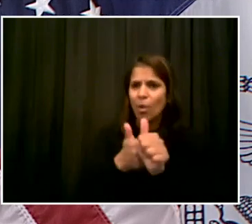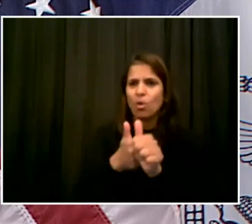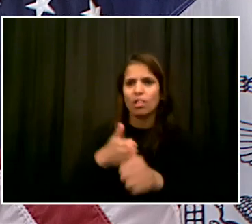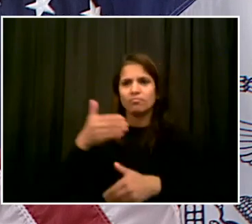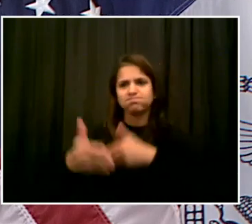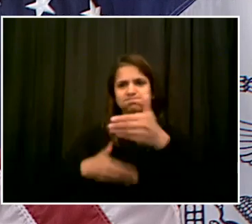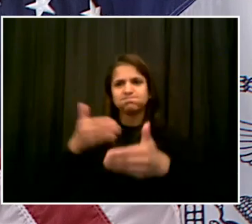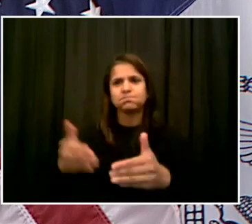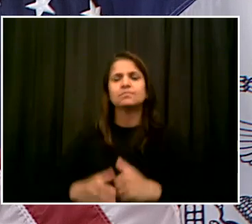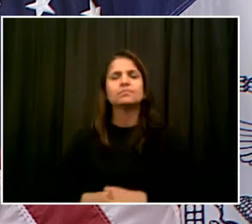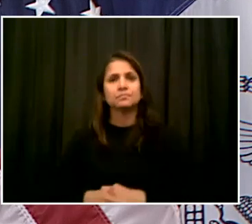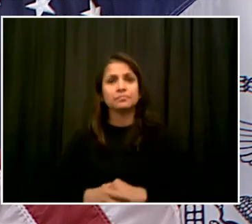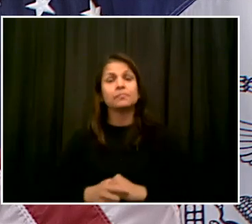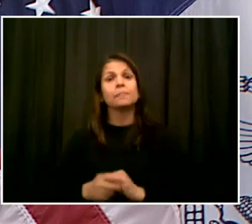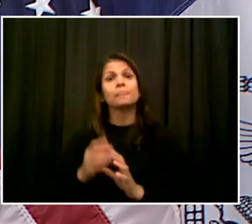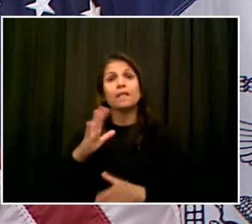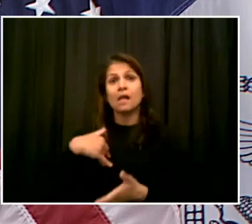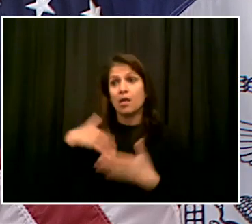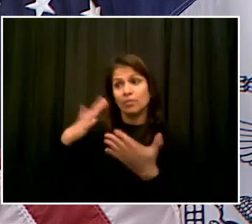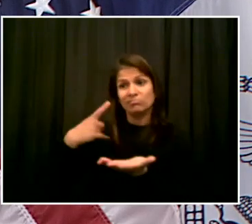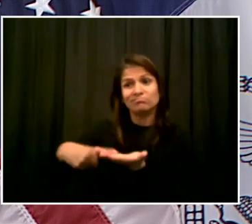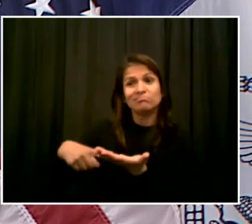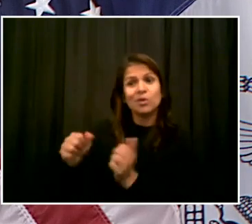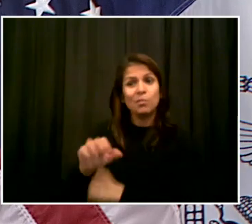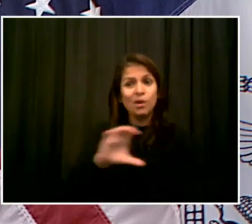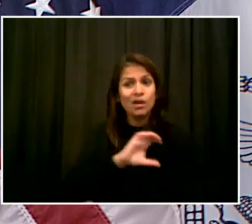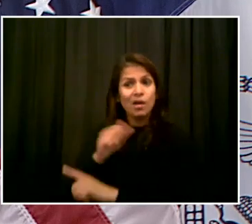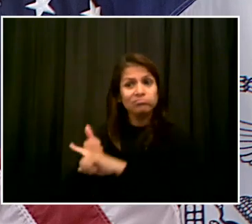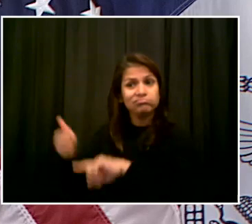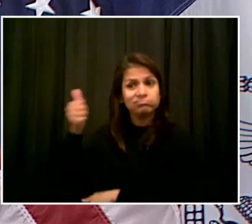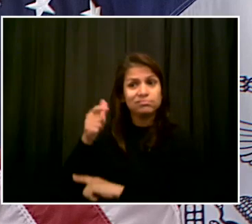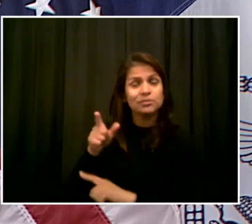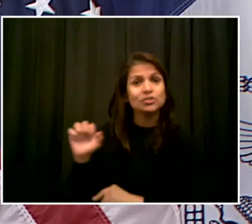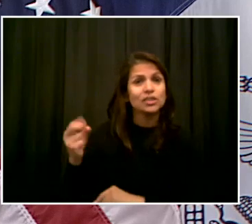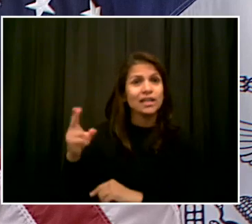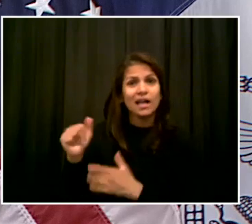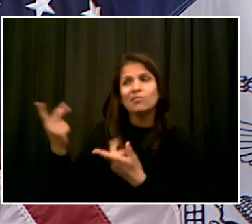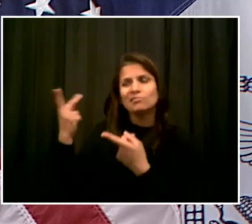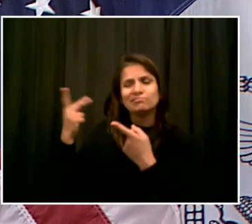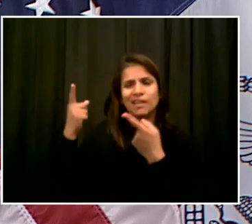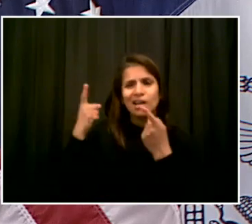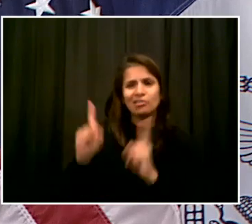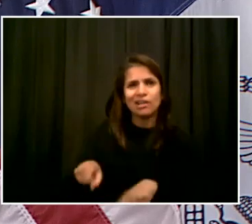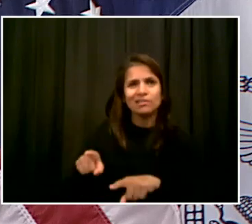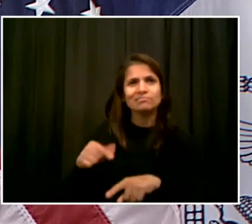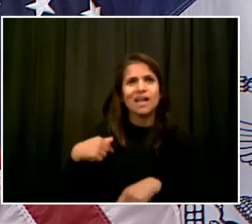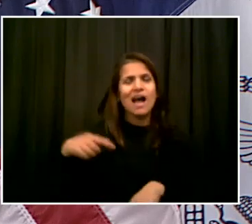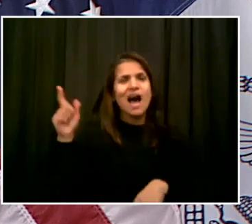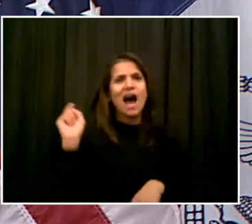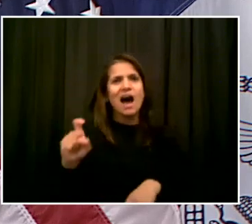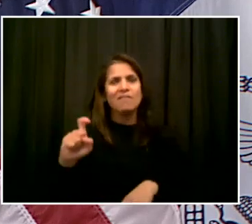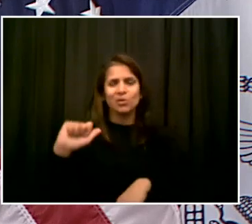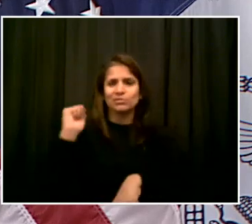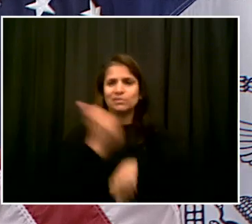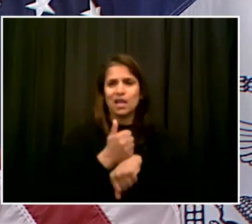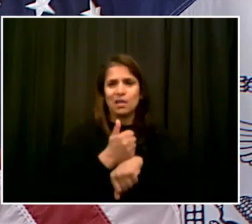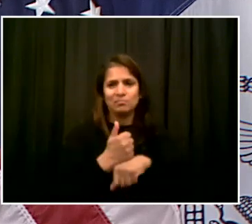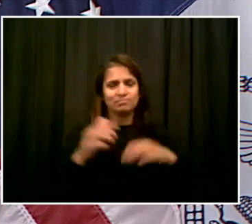SCHEME OF THGINS THAT CURFEW MADE SENSE AND WE WOULD START IT FOR A LATER HOUR , UNDERSTANDIN